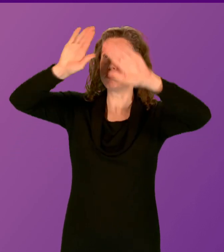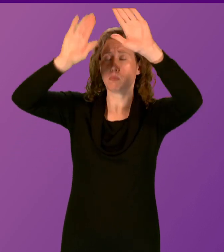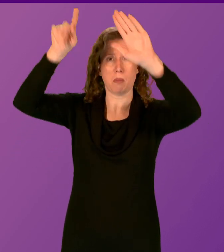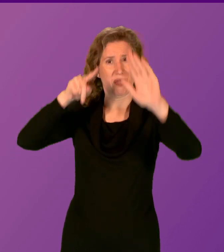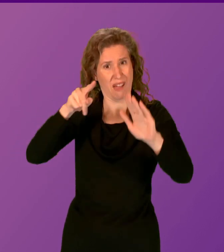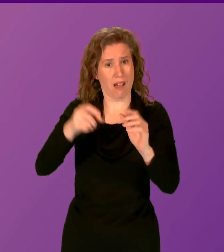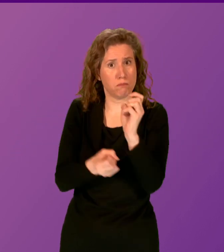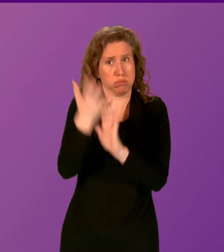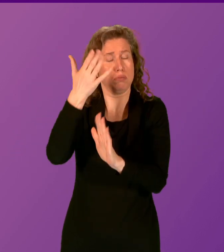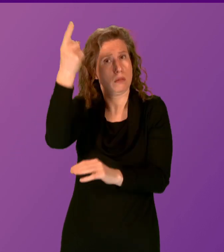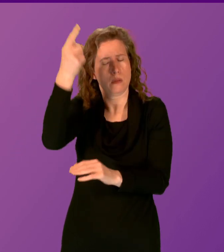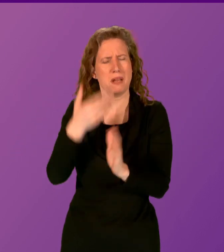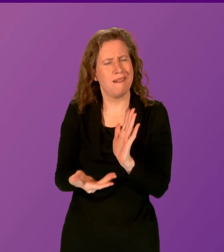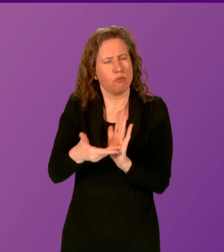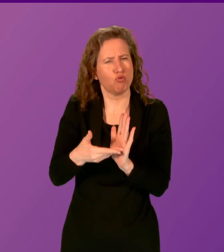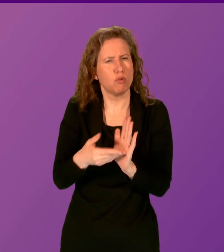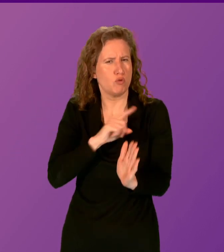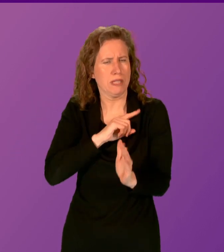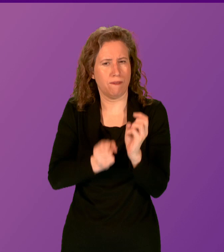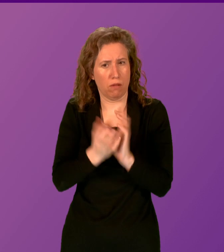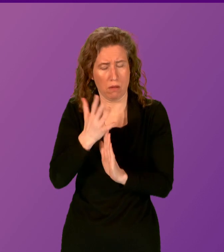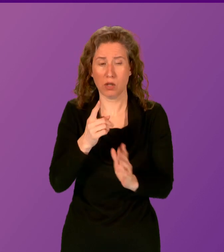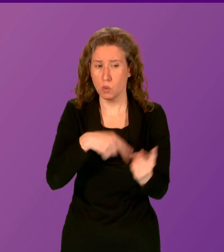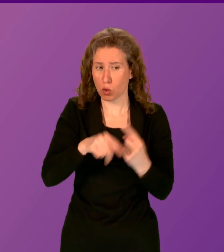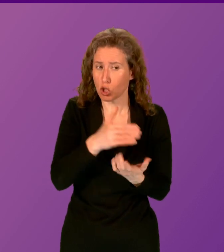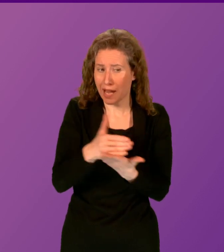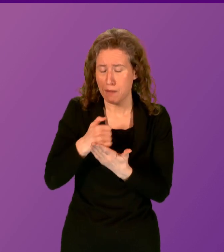Does the First Minister share my empathy for everyone affected and my gratitude to the